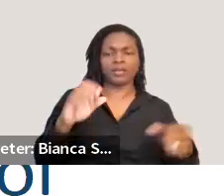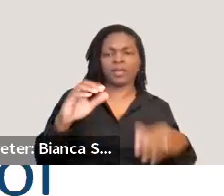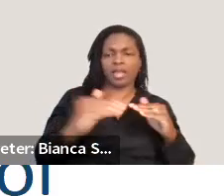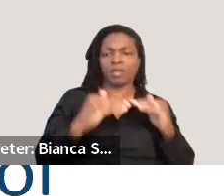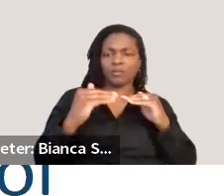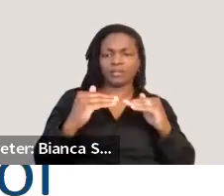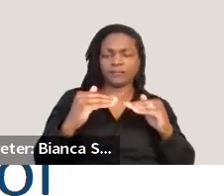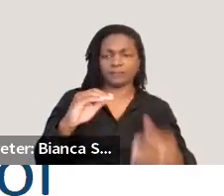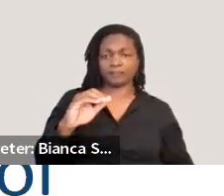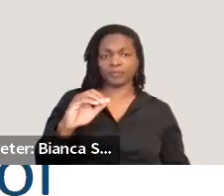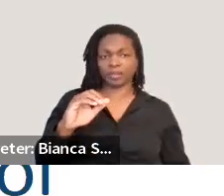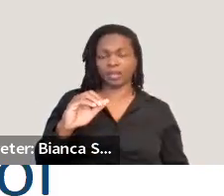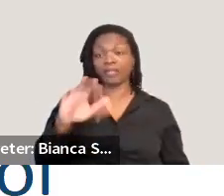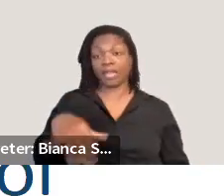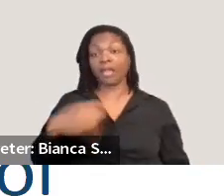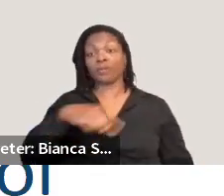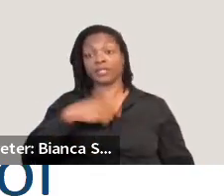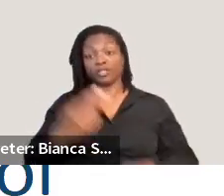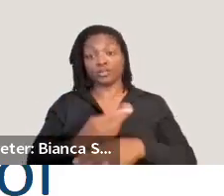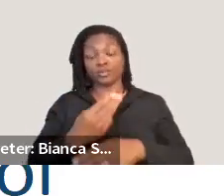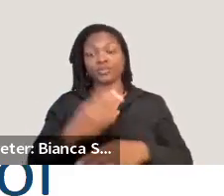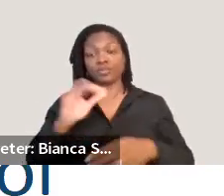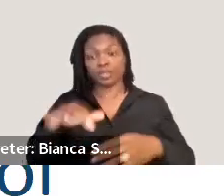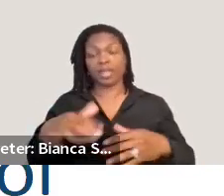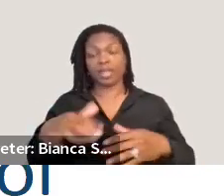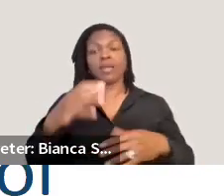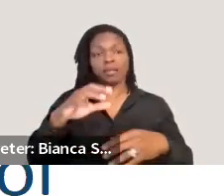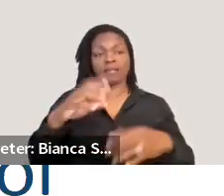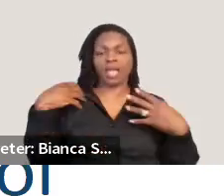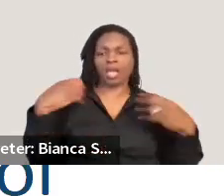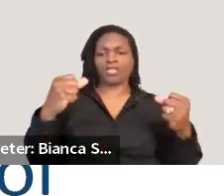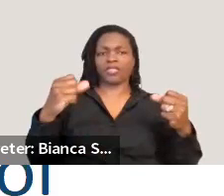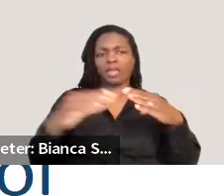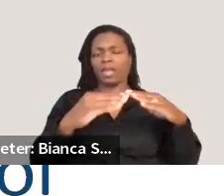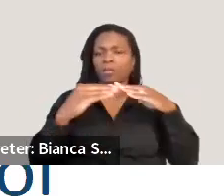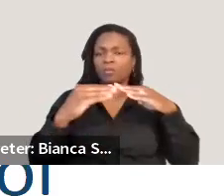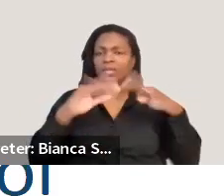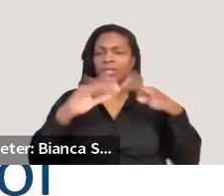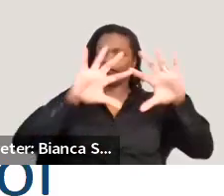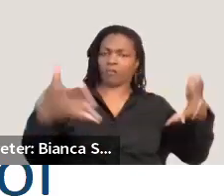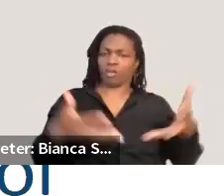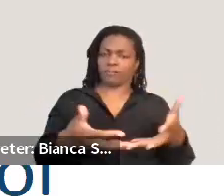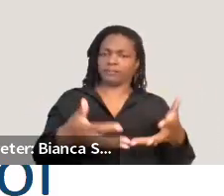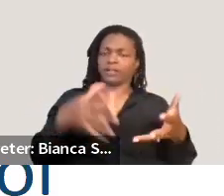To build out not only the and how we were gonna look at the data, but also the ship ultimately.